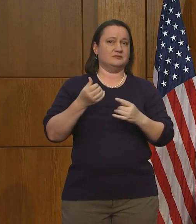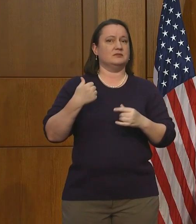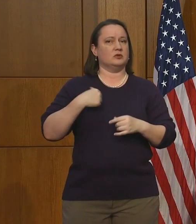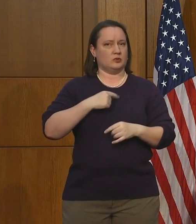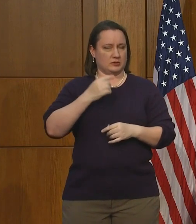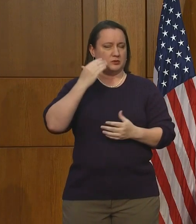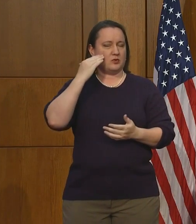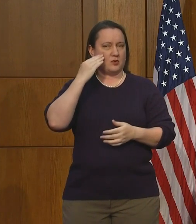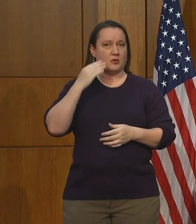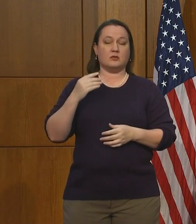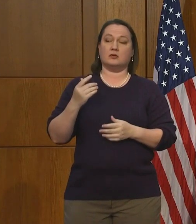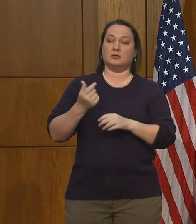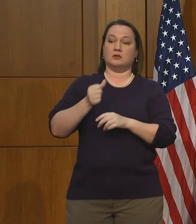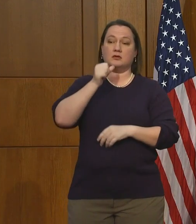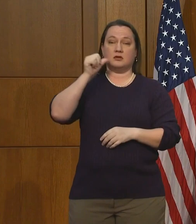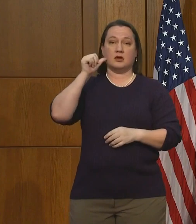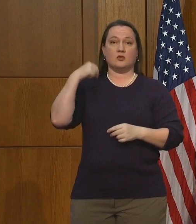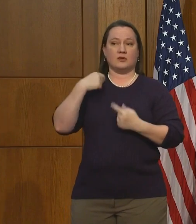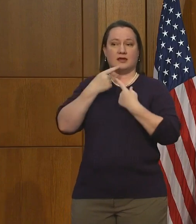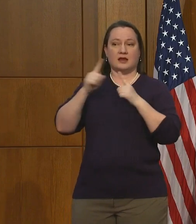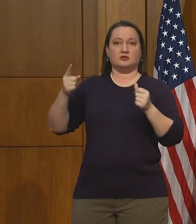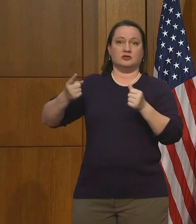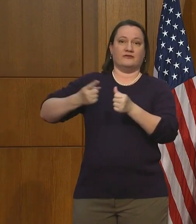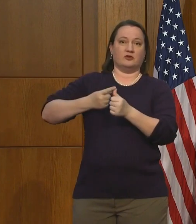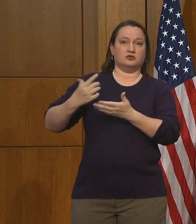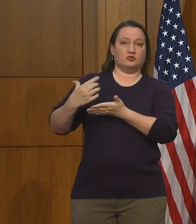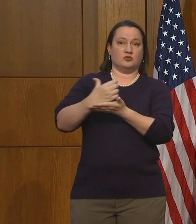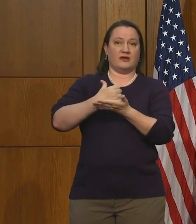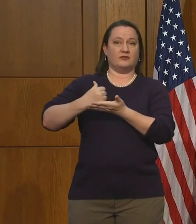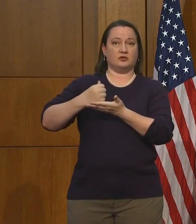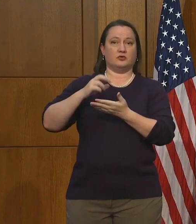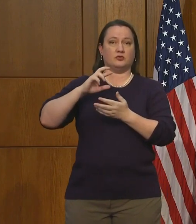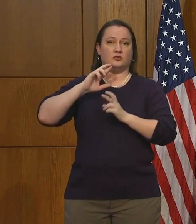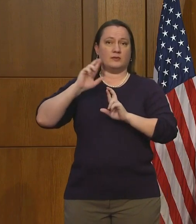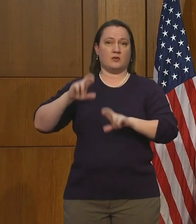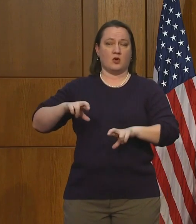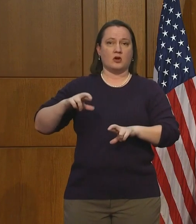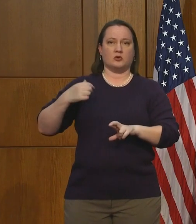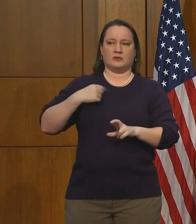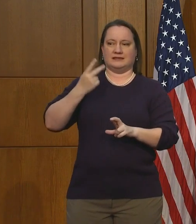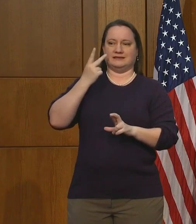THAT AND YESTERDAY WE ANNOUNCED THE FIRST MONTHLY REVENUE